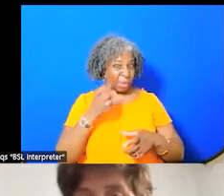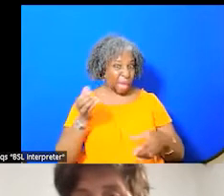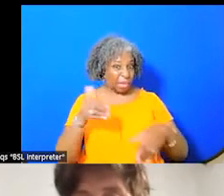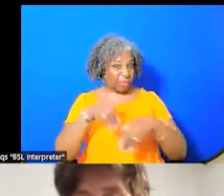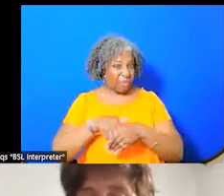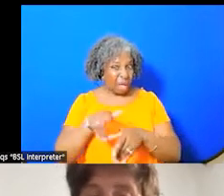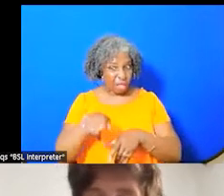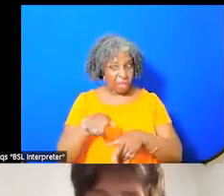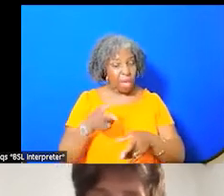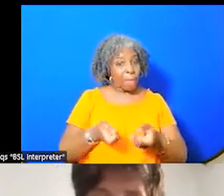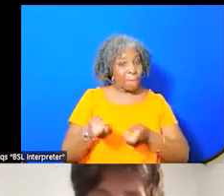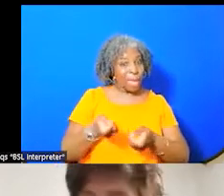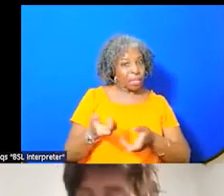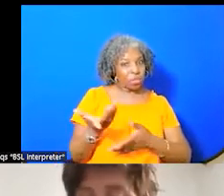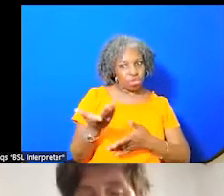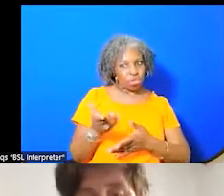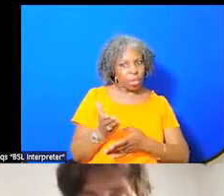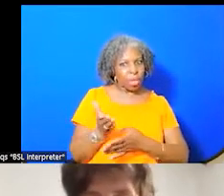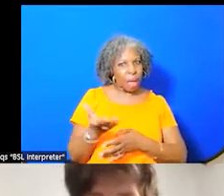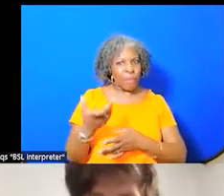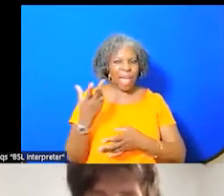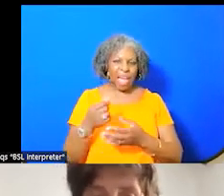and they've got a waiting list. So, it's like building onto that.